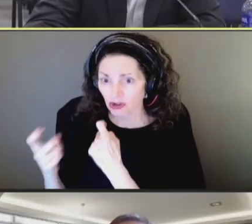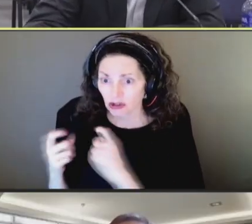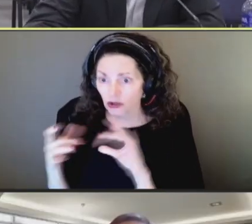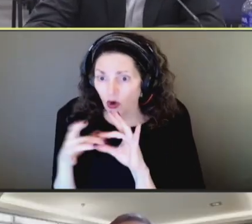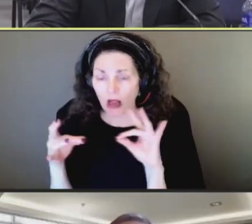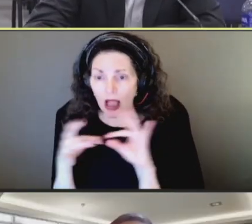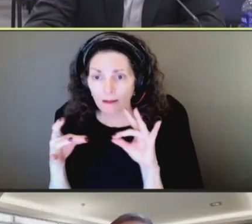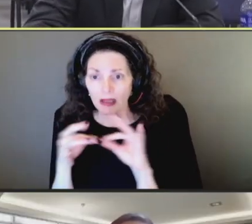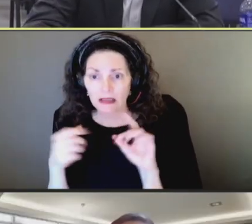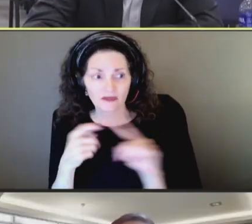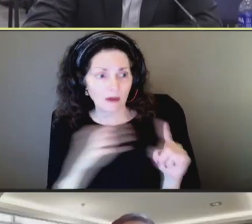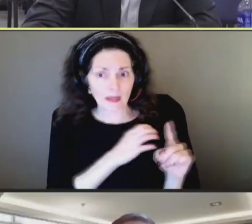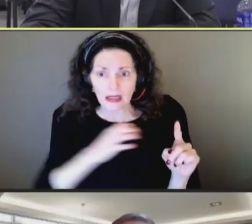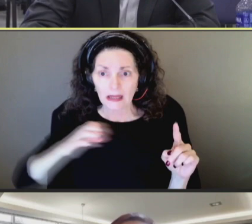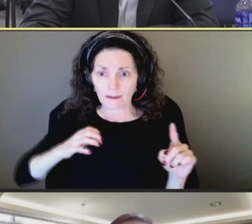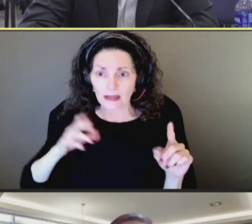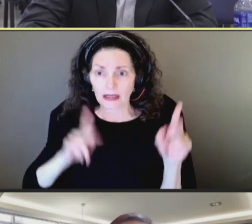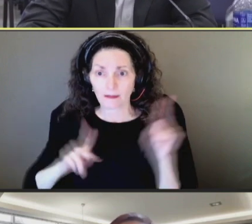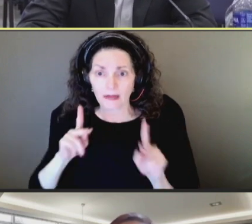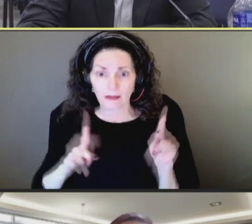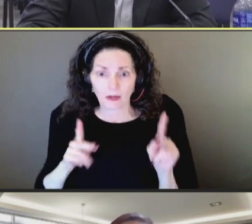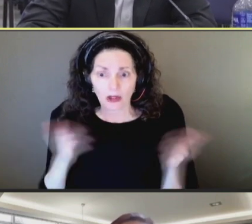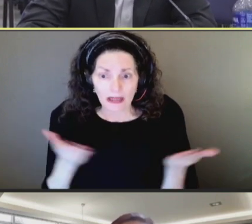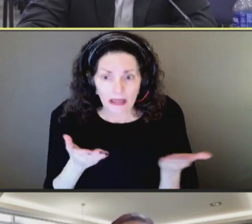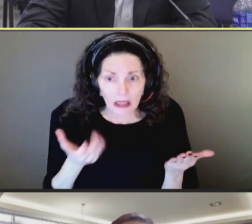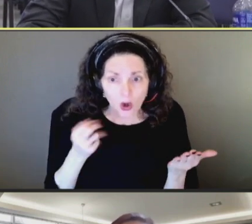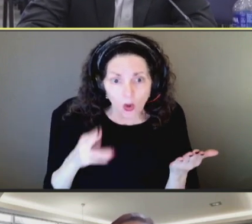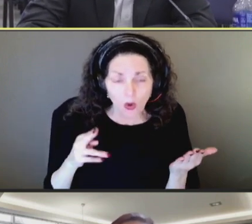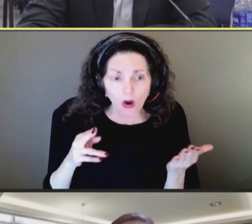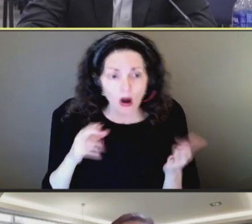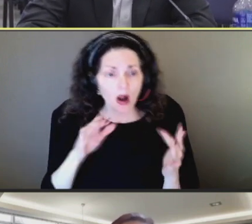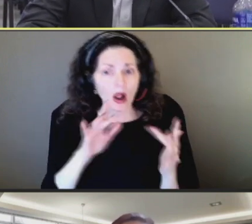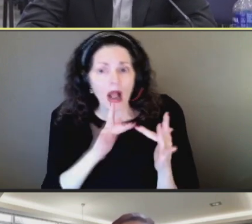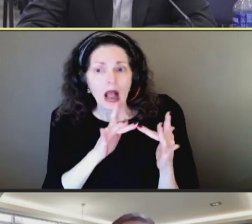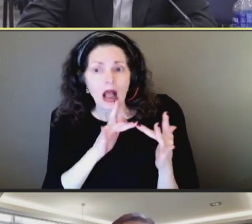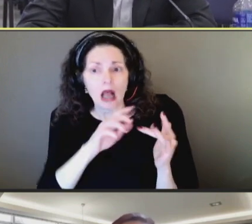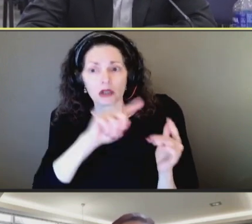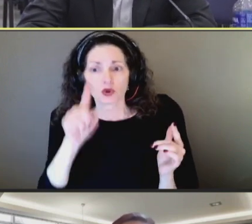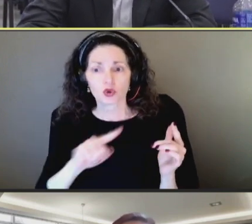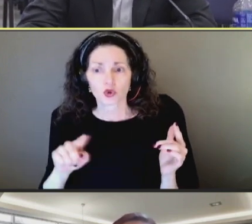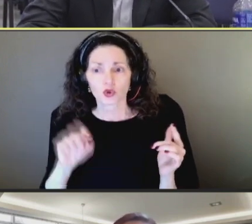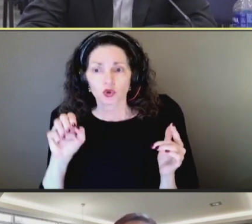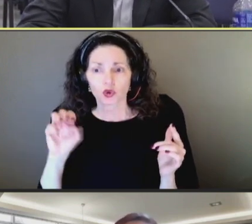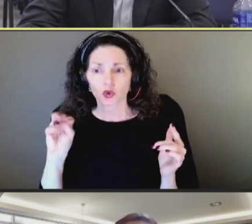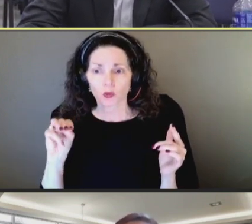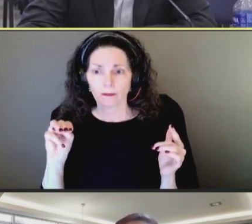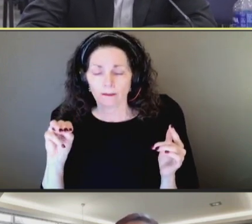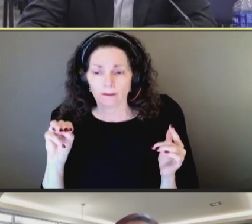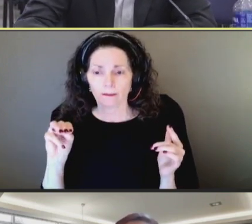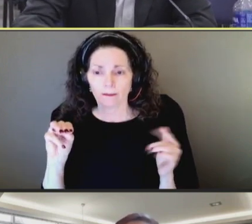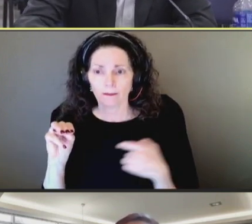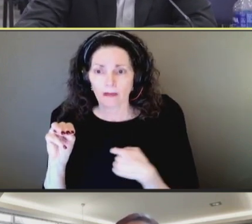either here in the room or online? I'm going to take the chair's prerogative and throw out